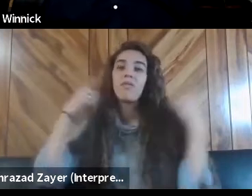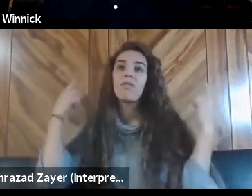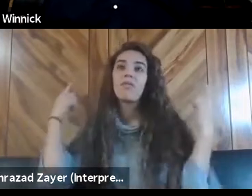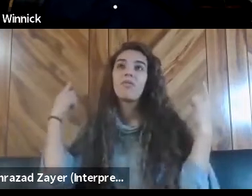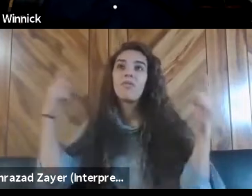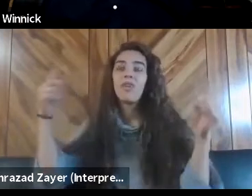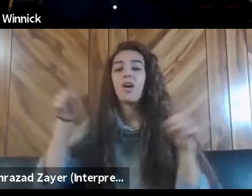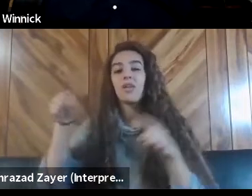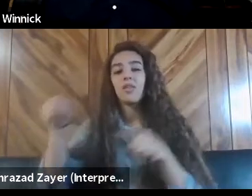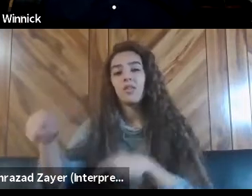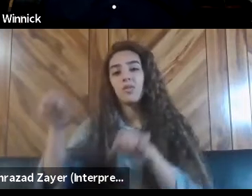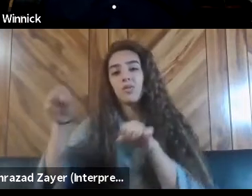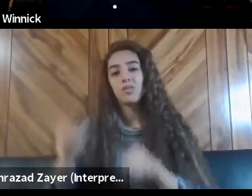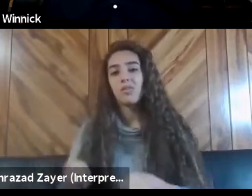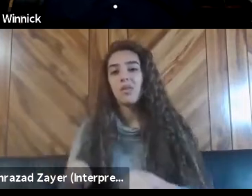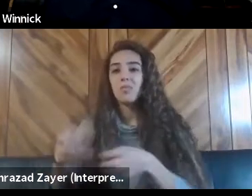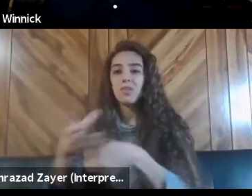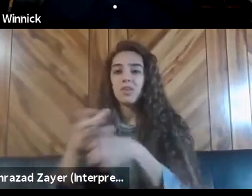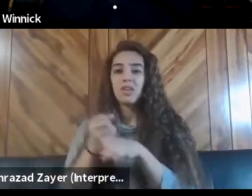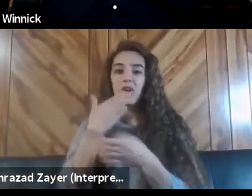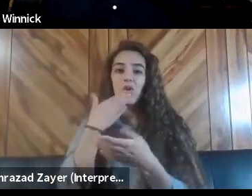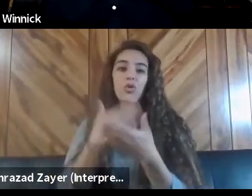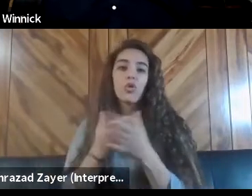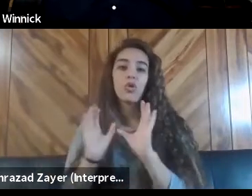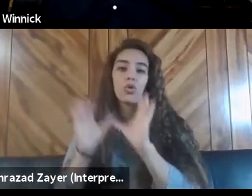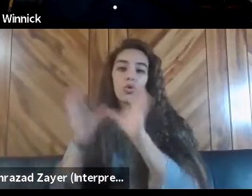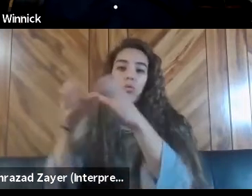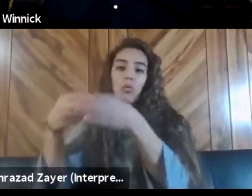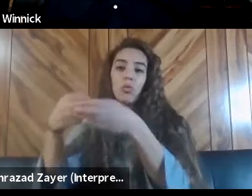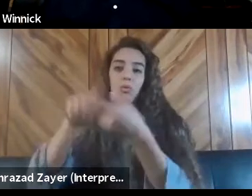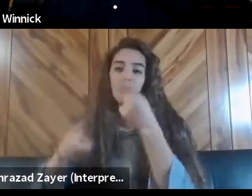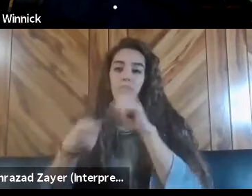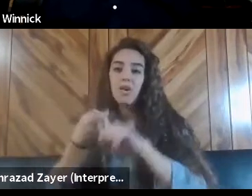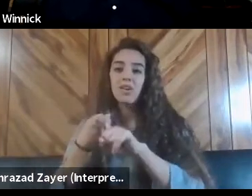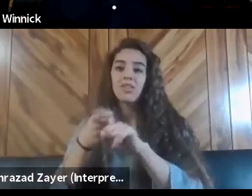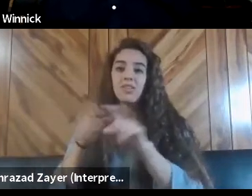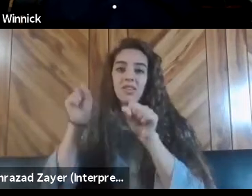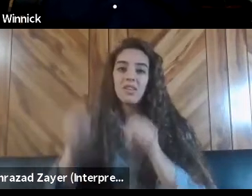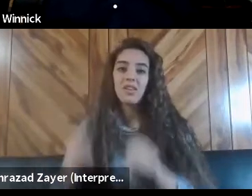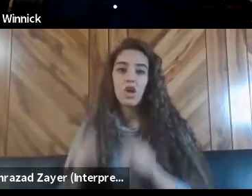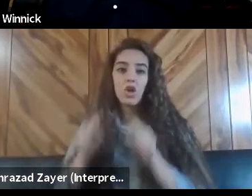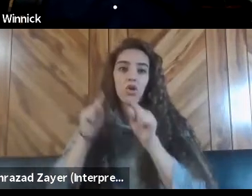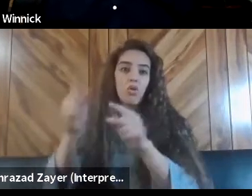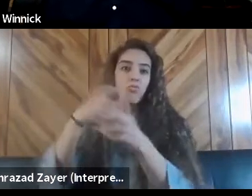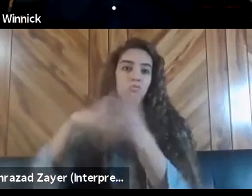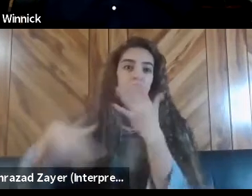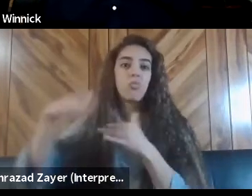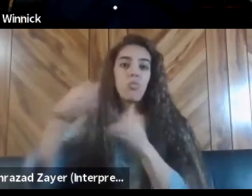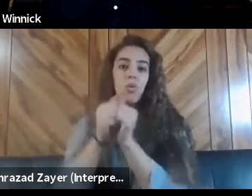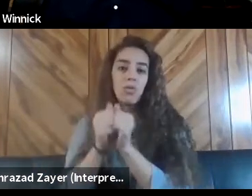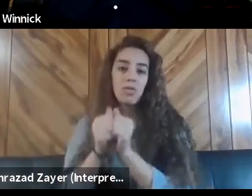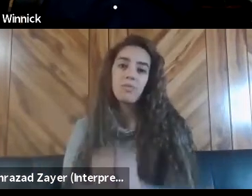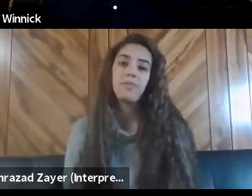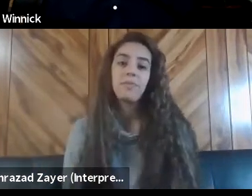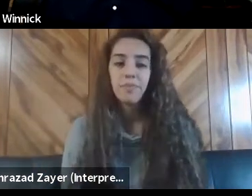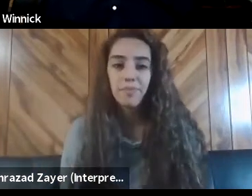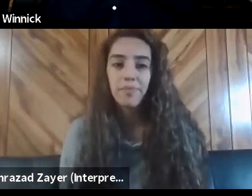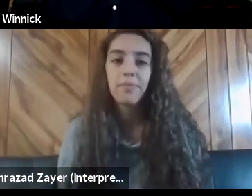got a group of friends that they could do things with. They're